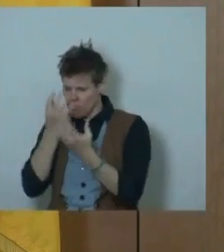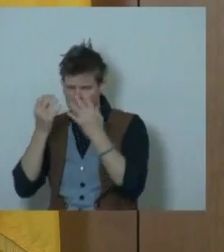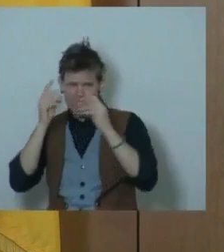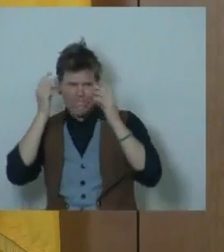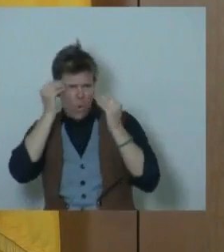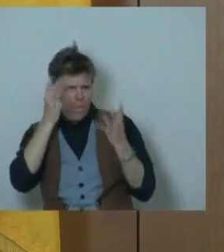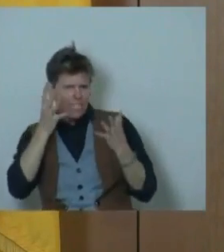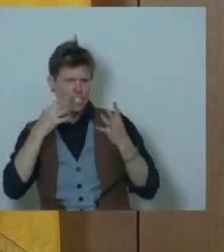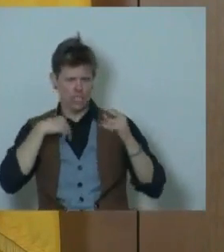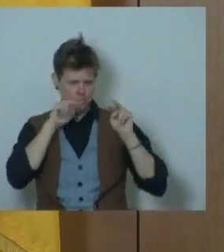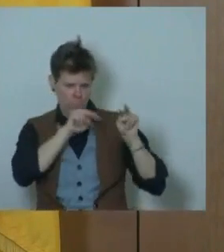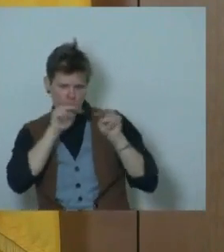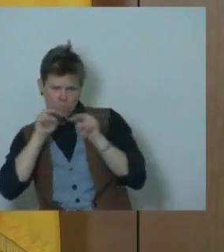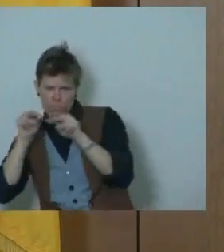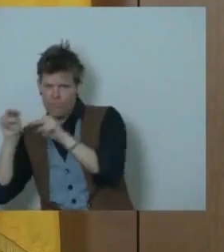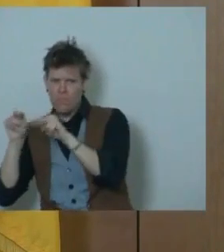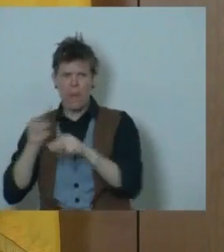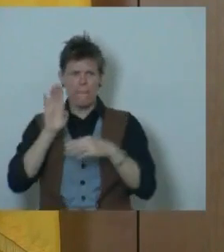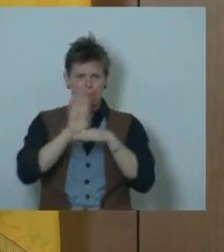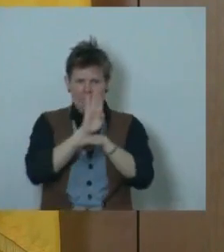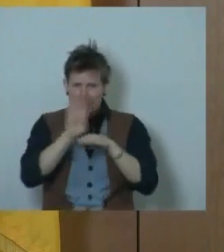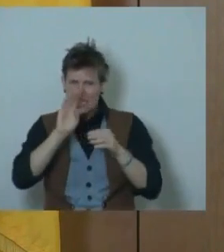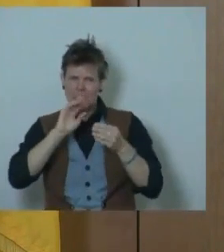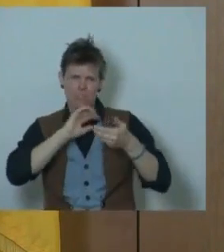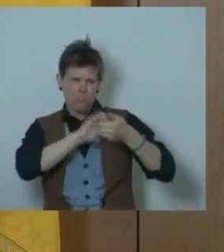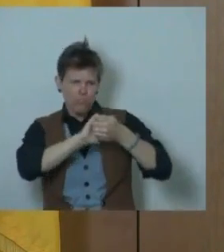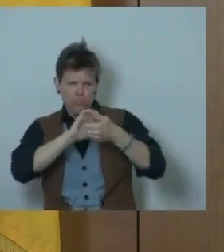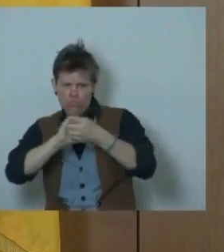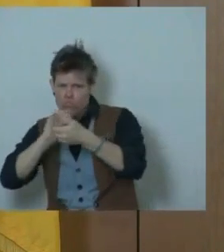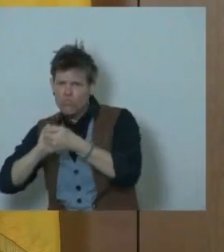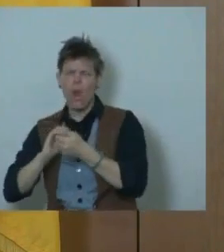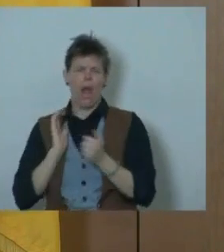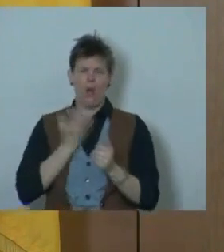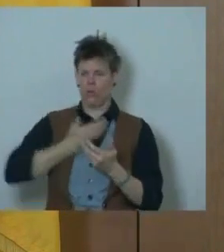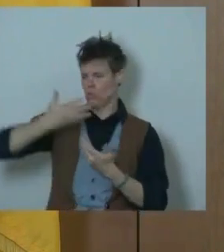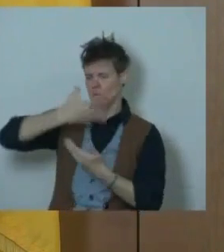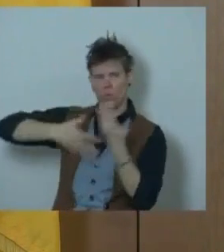WE HAVE BEEN MODELING AND LOOKING AT DATA AND TRACKING OUR CASES.